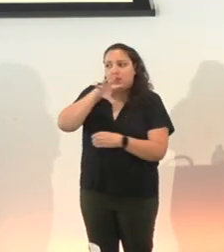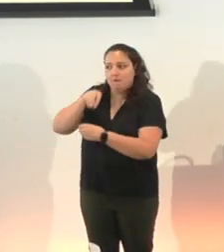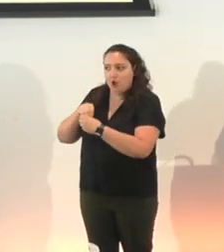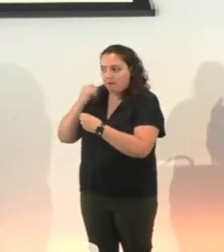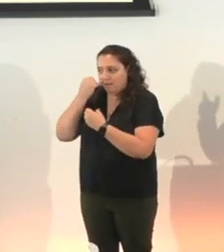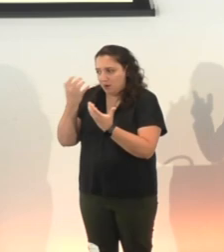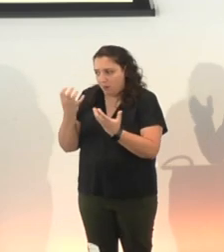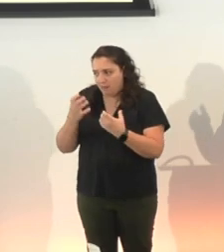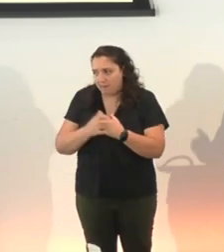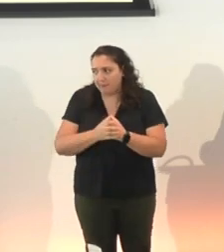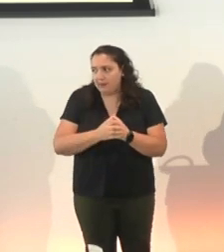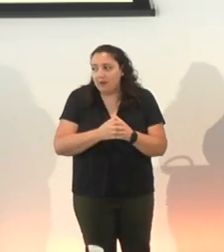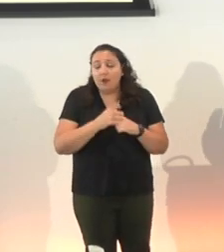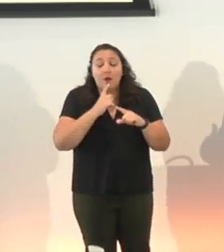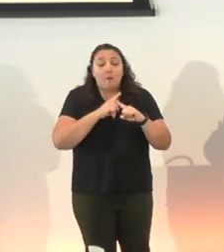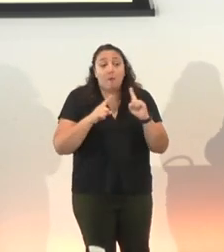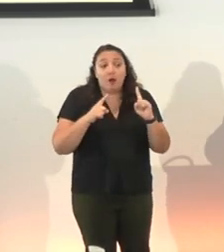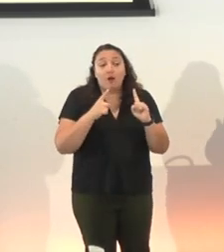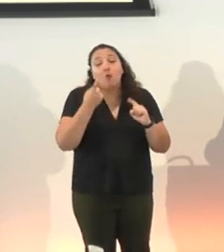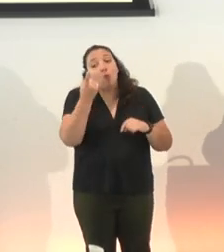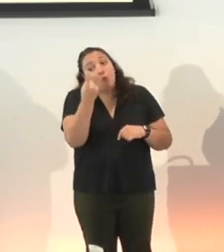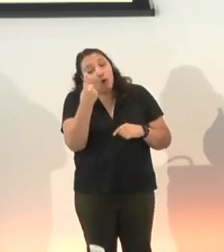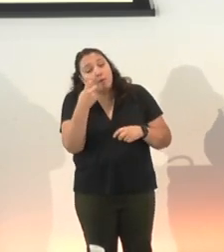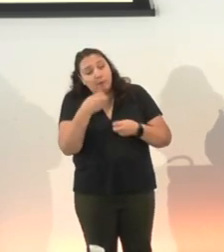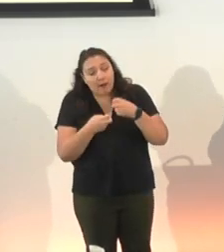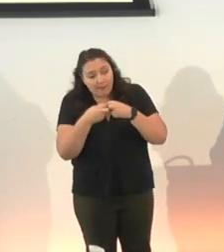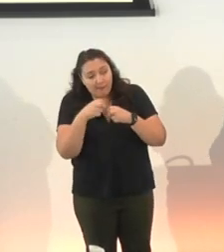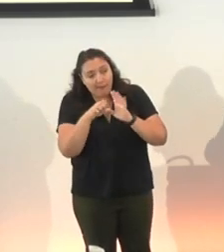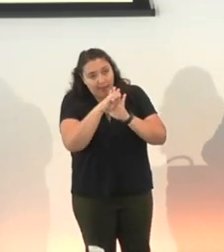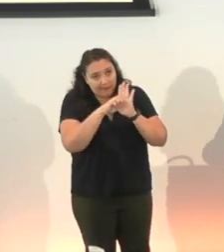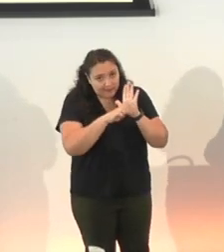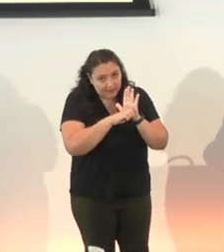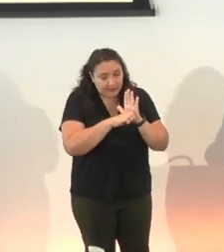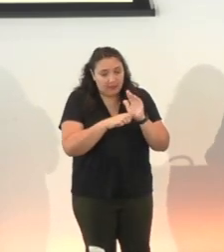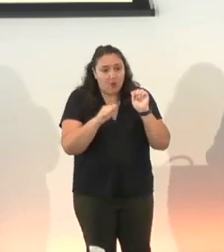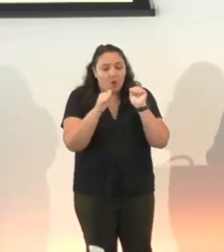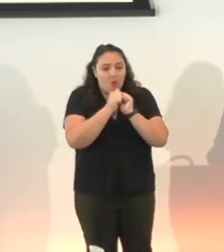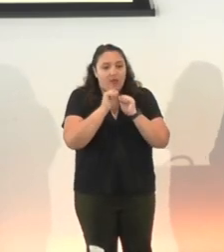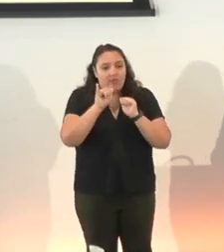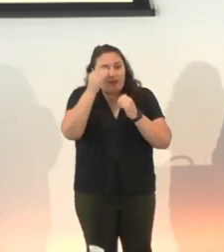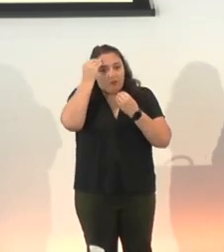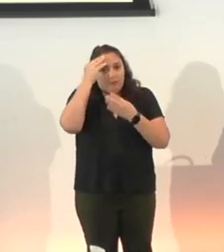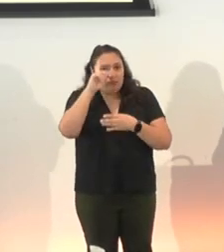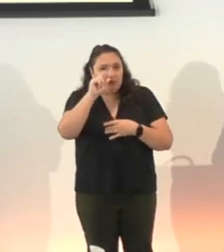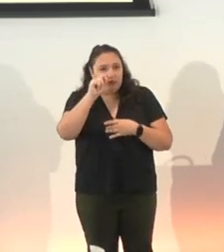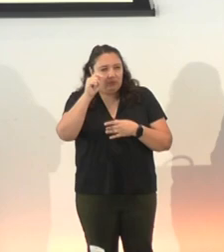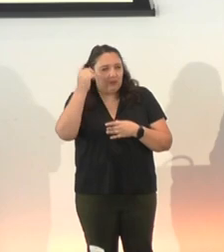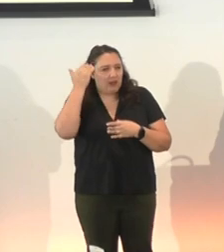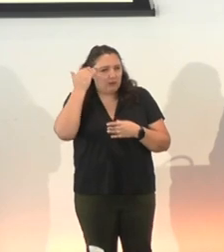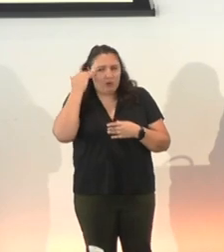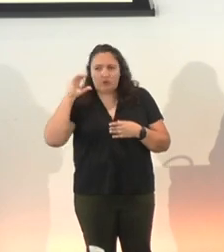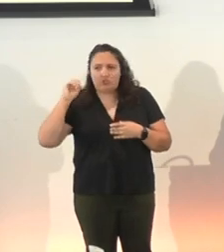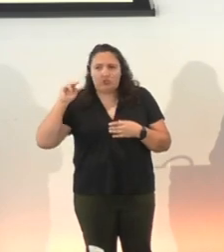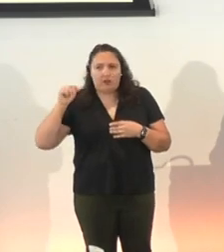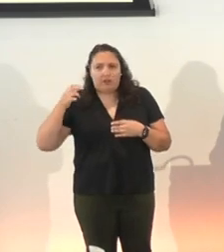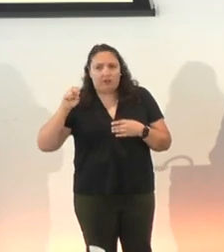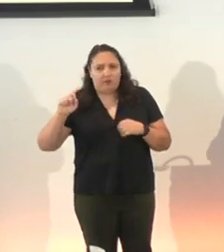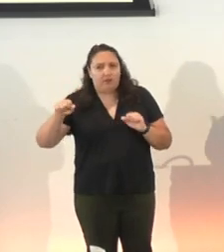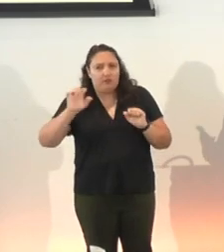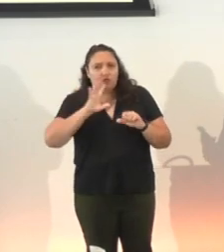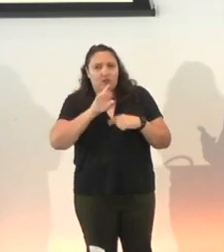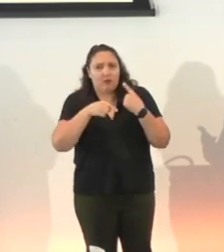want. But a problem ethically or with the data I know Jonathan could talk about is the secondary